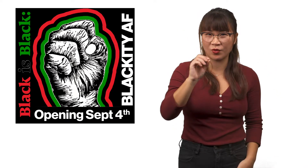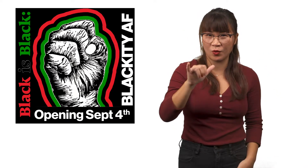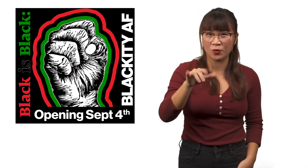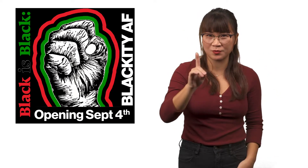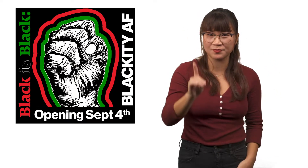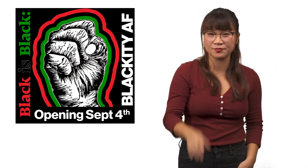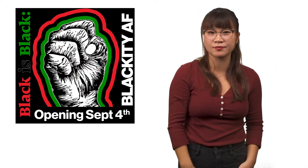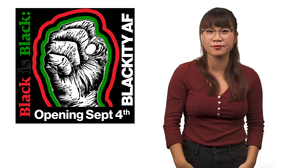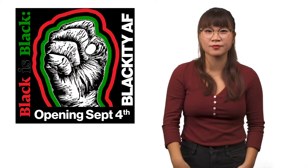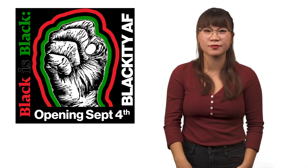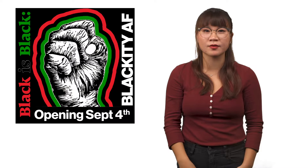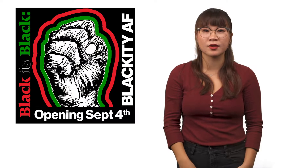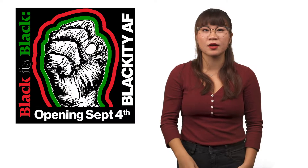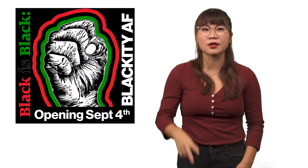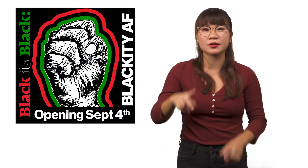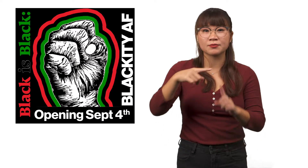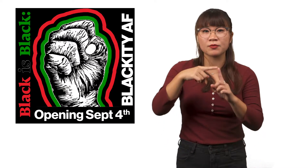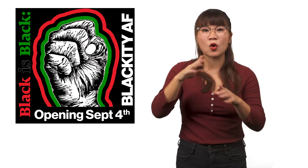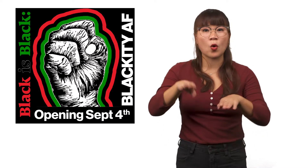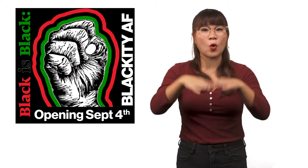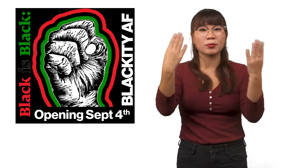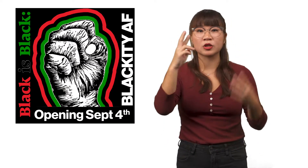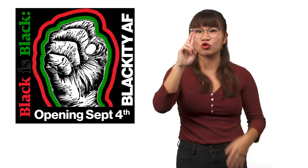George Floyd.